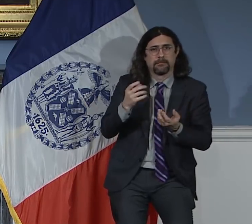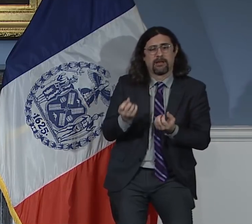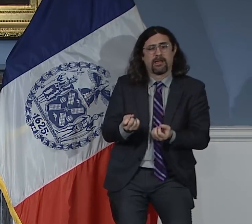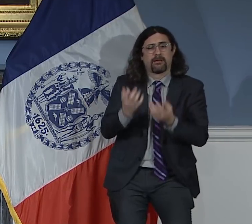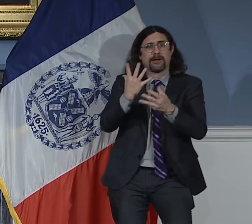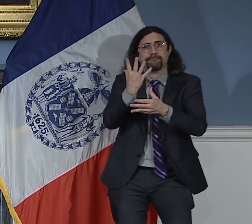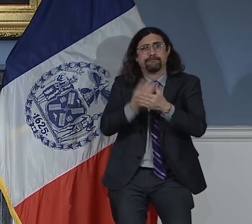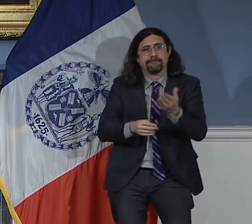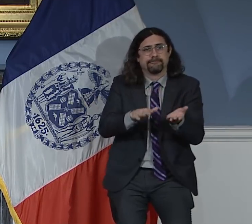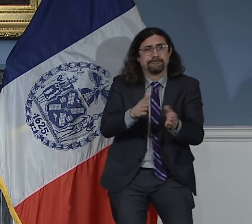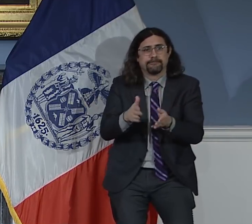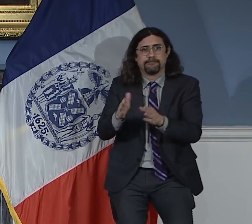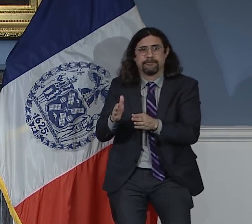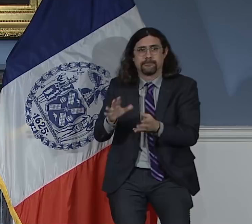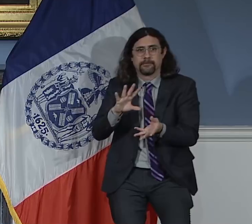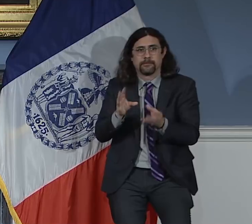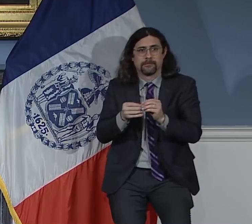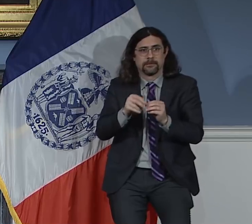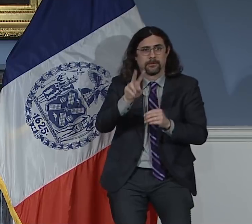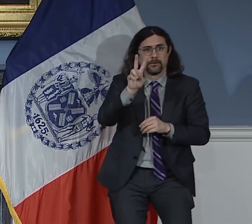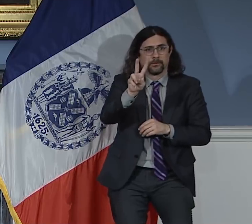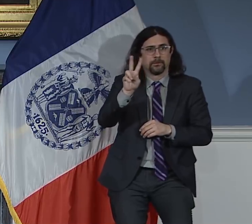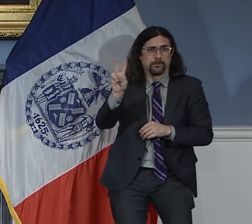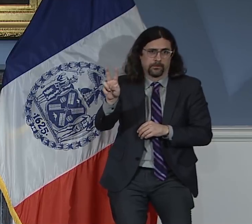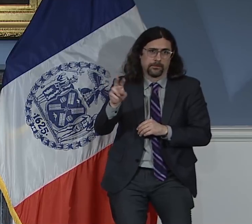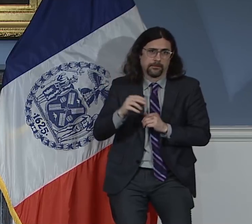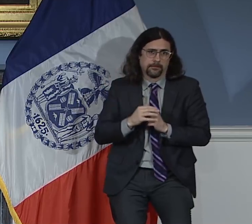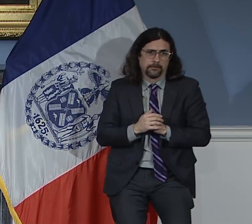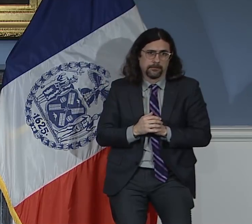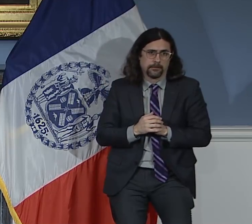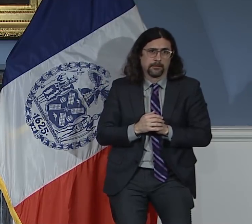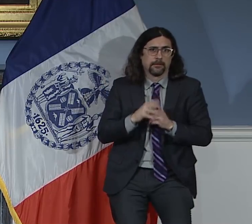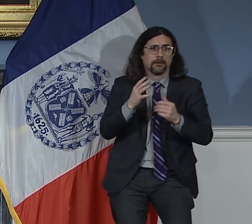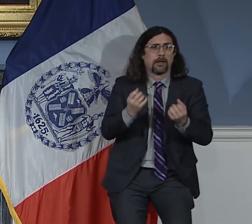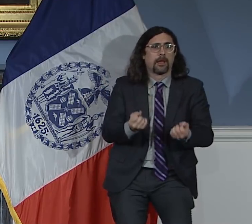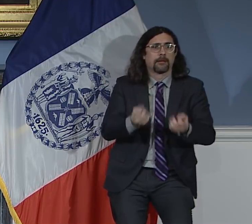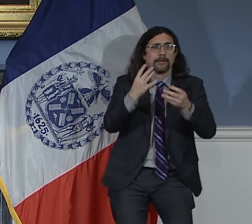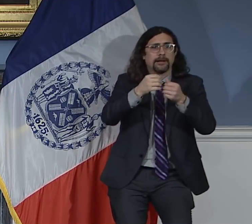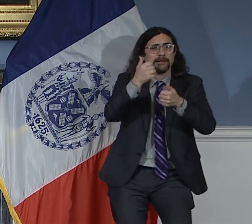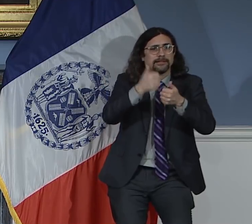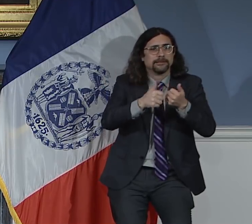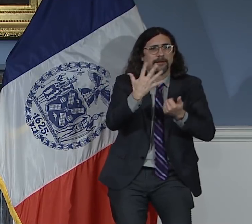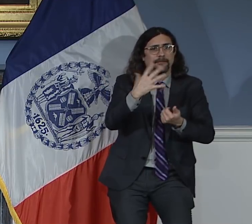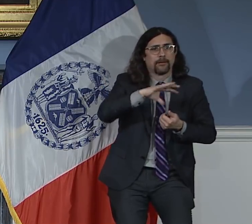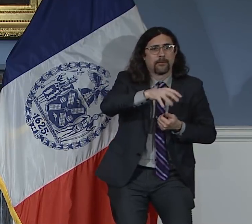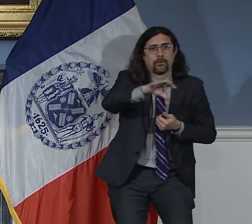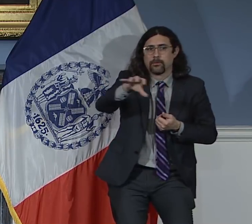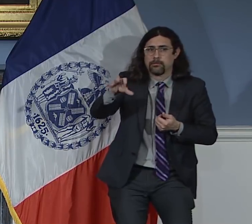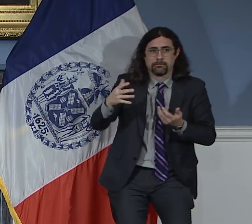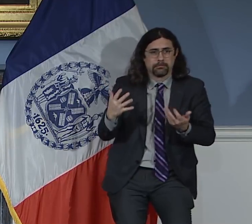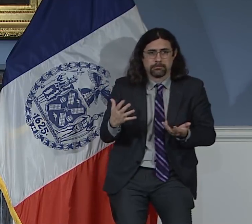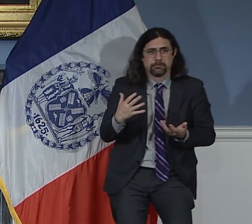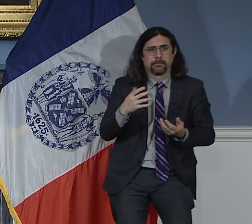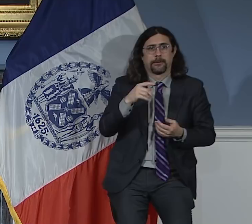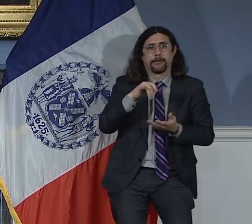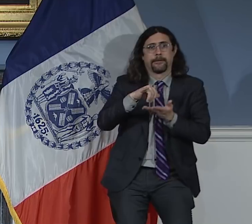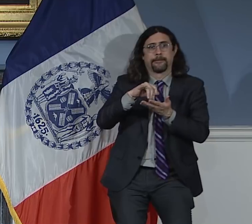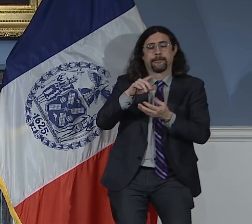CORONAVIRUS. TEH BREAKOUT BY BOROUGH.